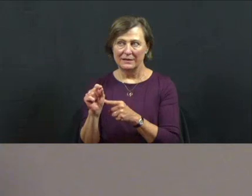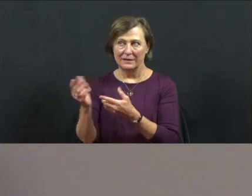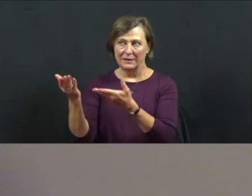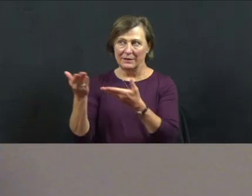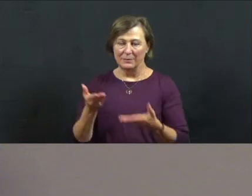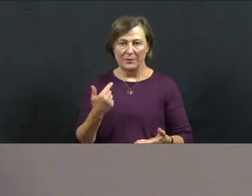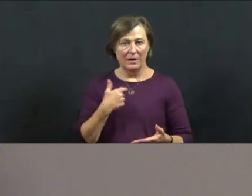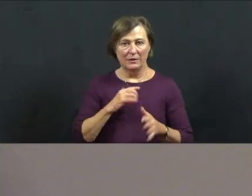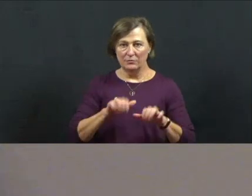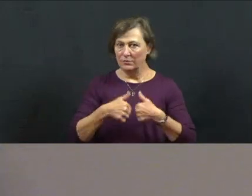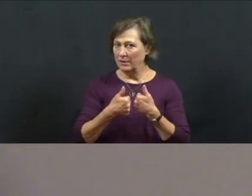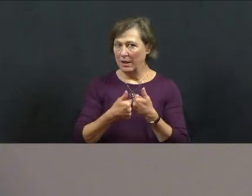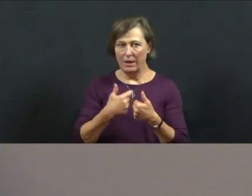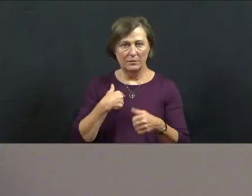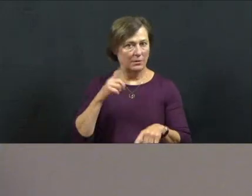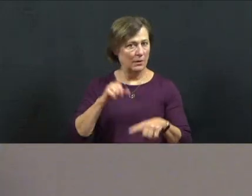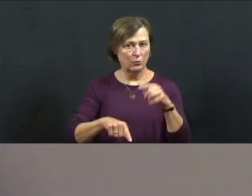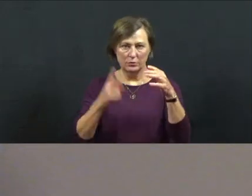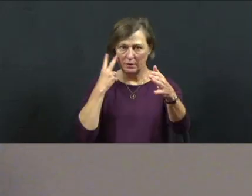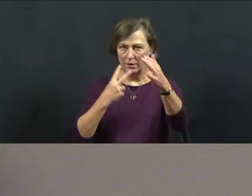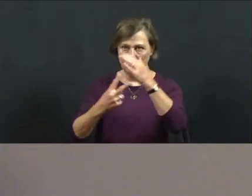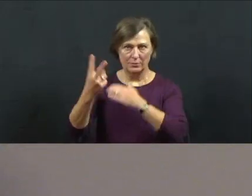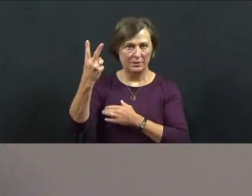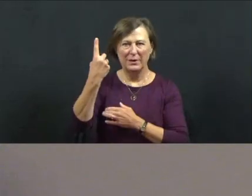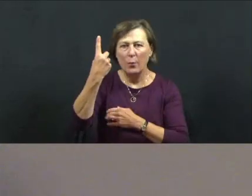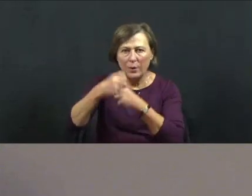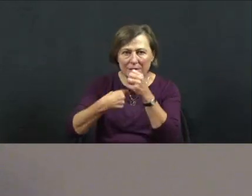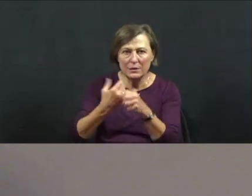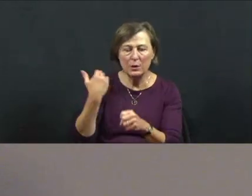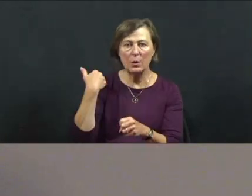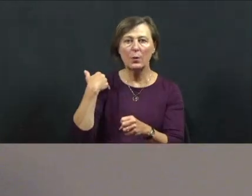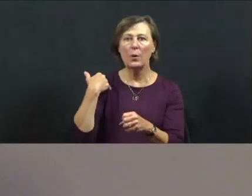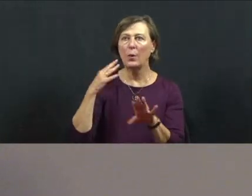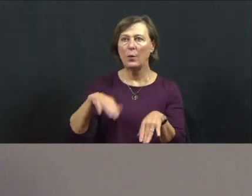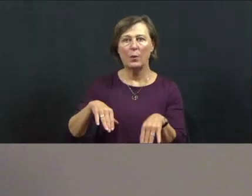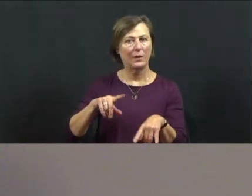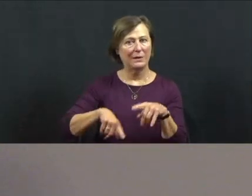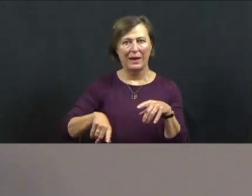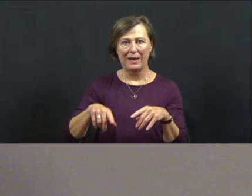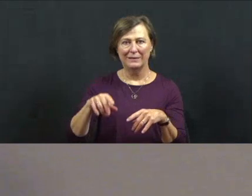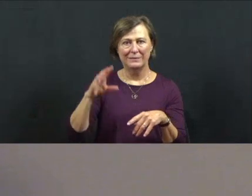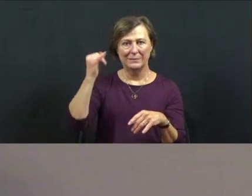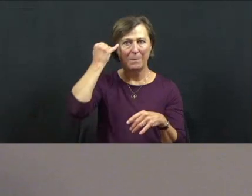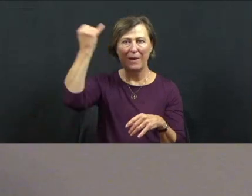could not have foreseen, even a year ago. A global pandemic,